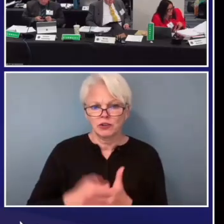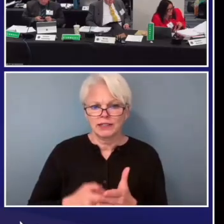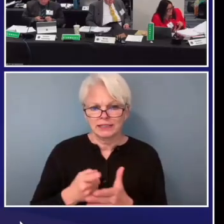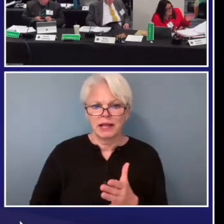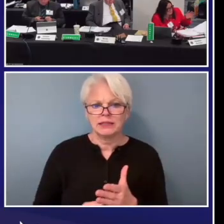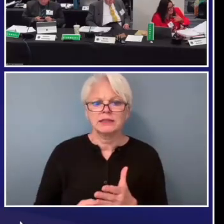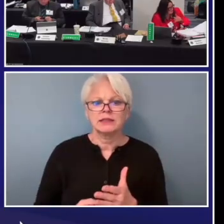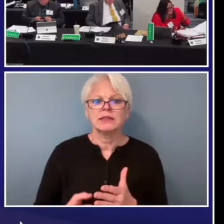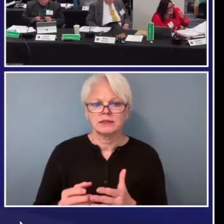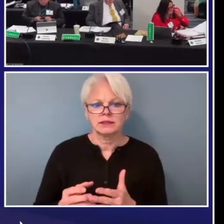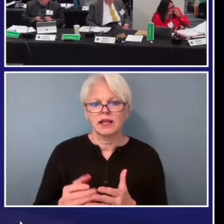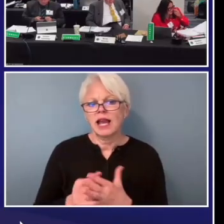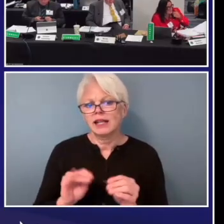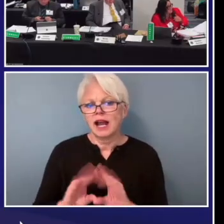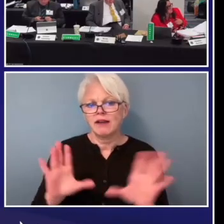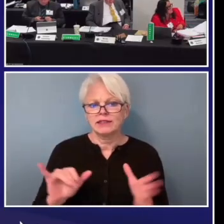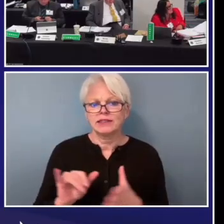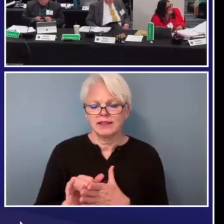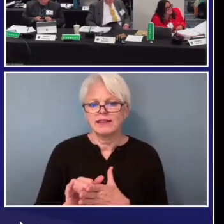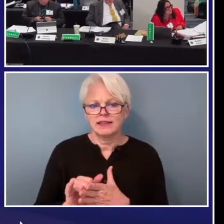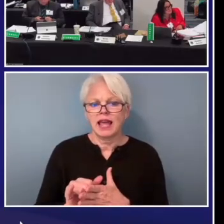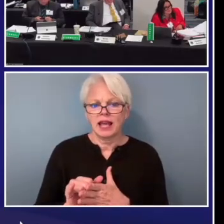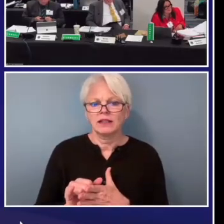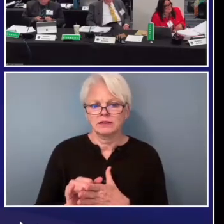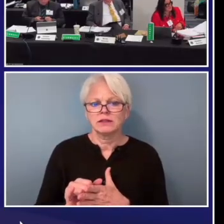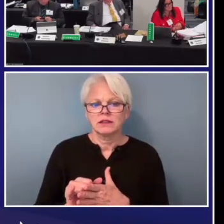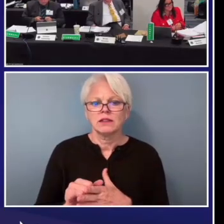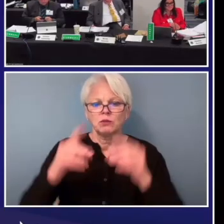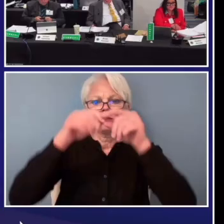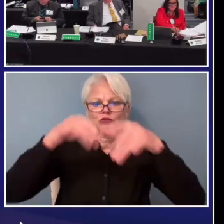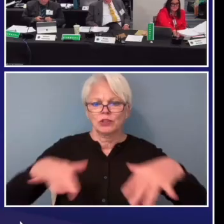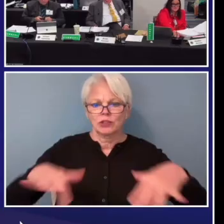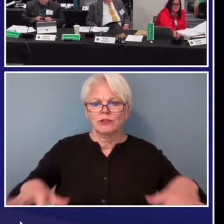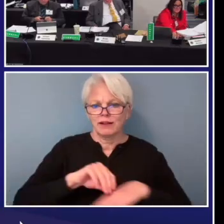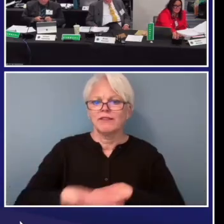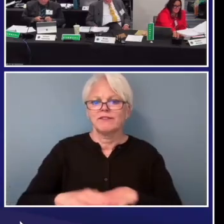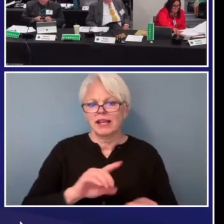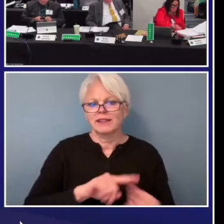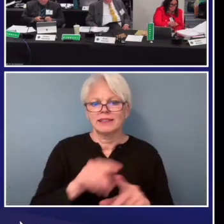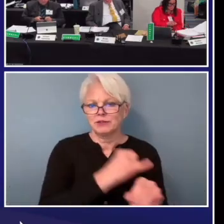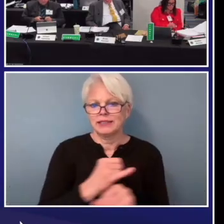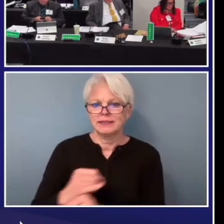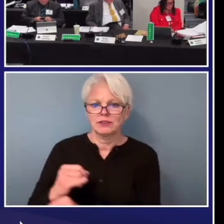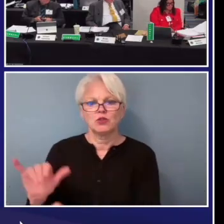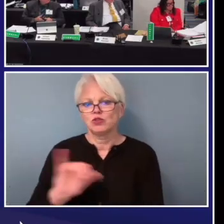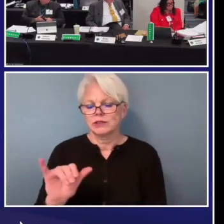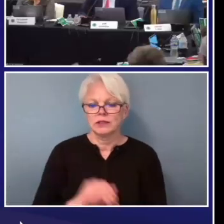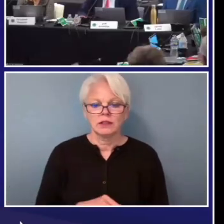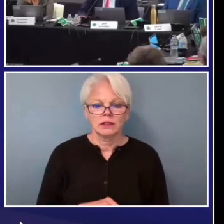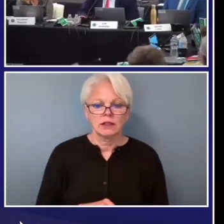And that obviously has a trickle down effect to the institutions as well. So, so we're not against resource sharing per se.